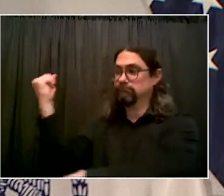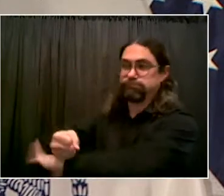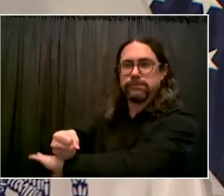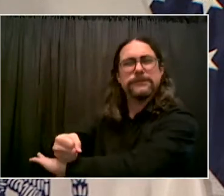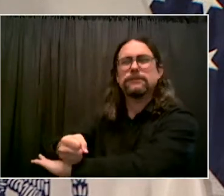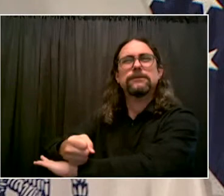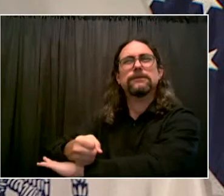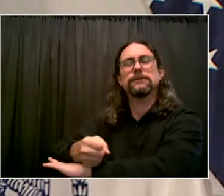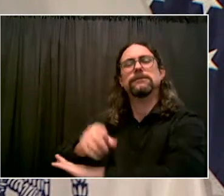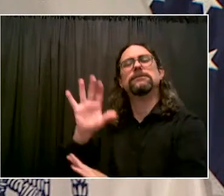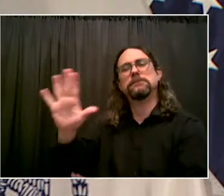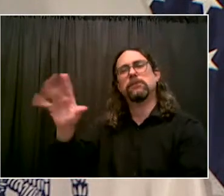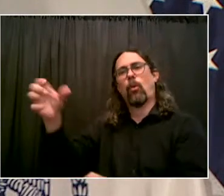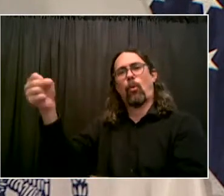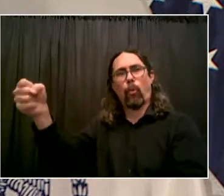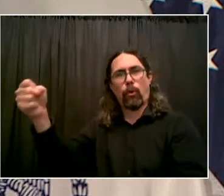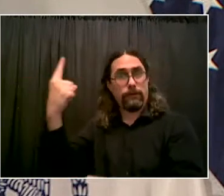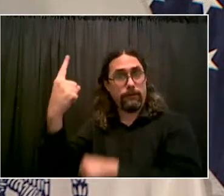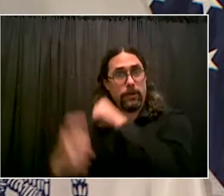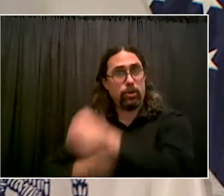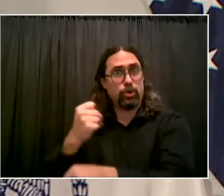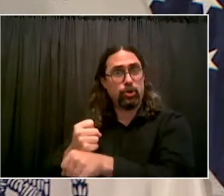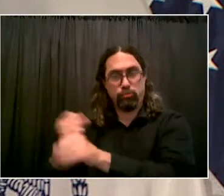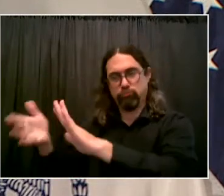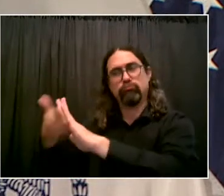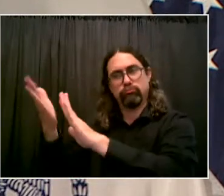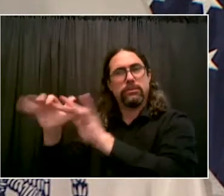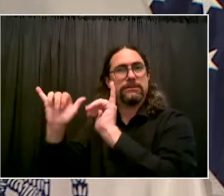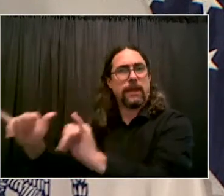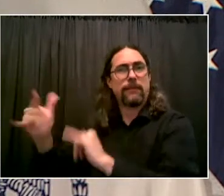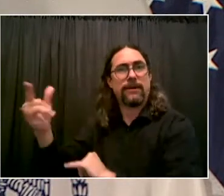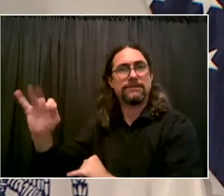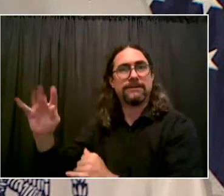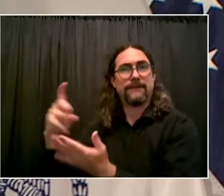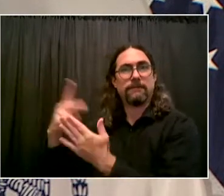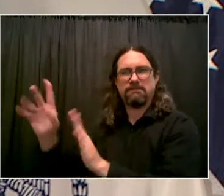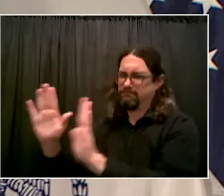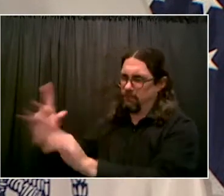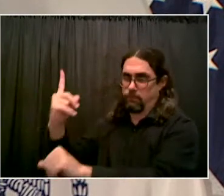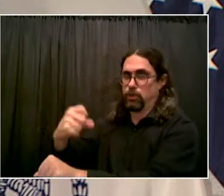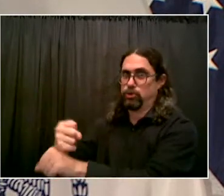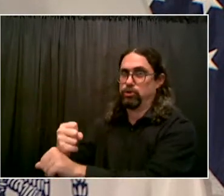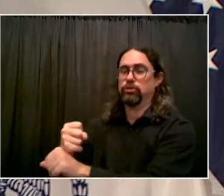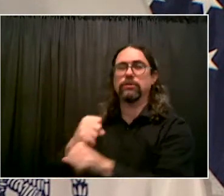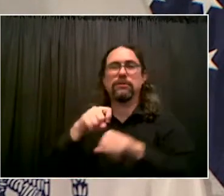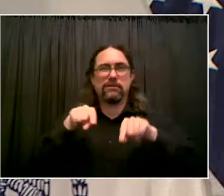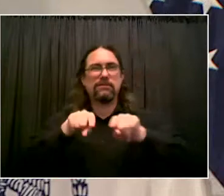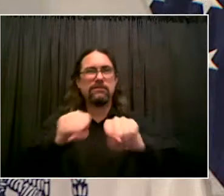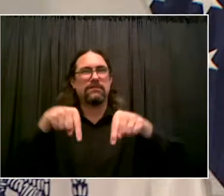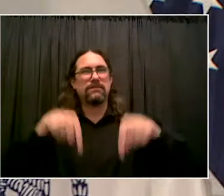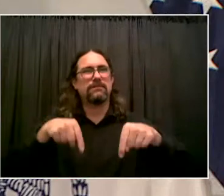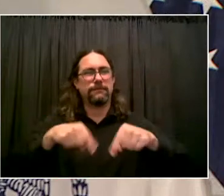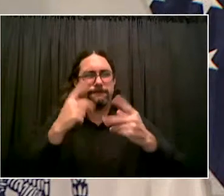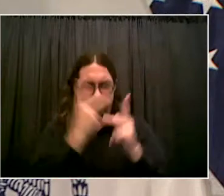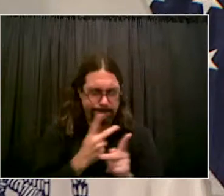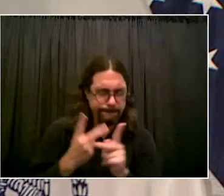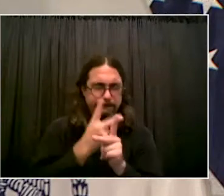THAT NEW SYSTEM WILL REACH A LOT MORE PEOPLE AND KIDS IN A VERY DIFFERENT WAY. THAT IS BEING PERFECTED NOW